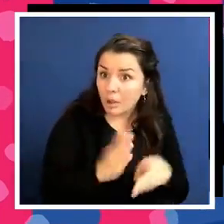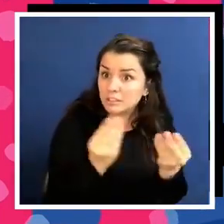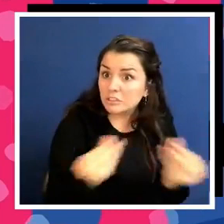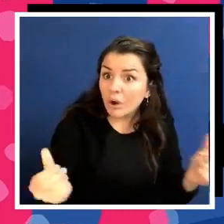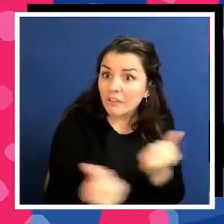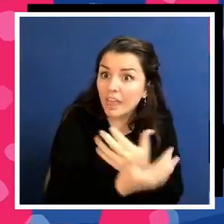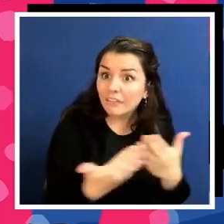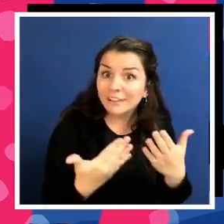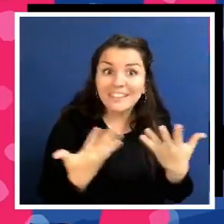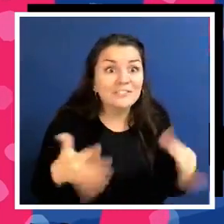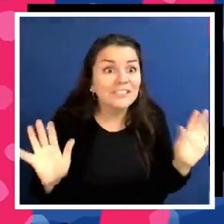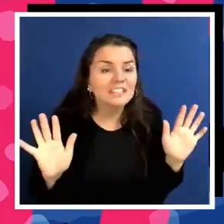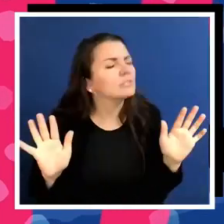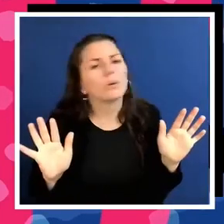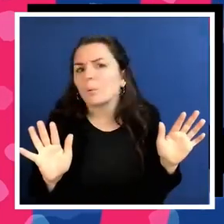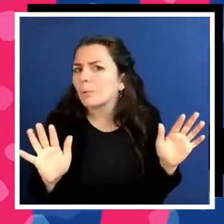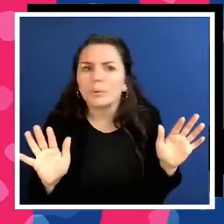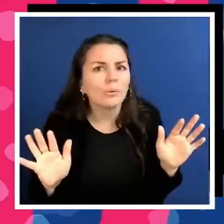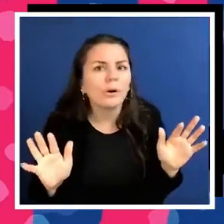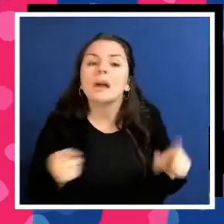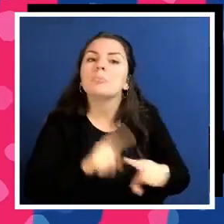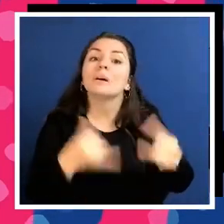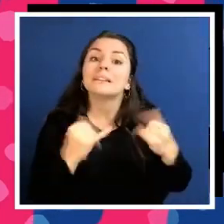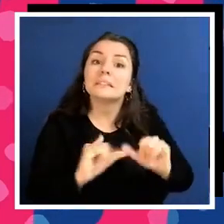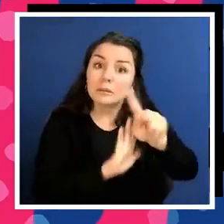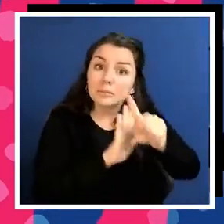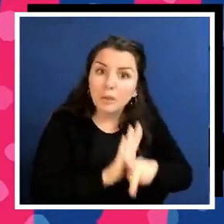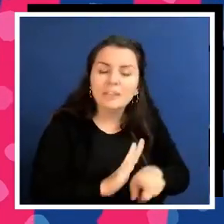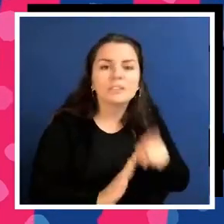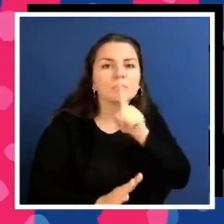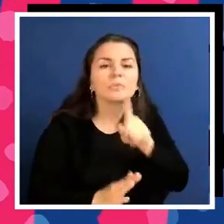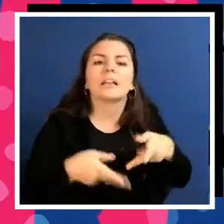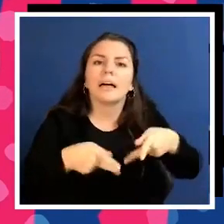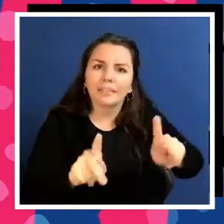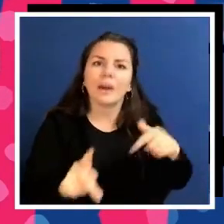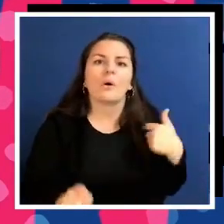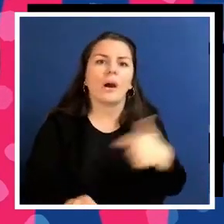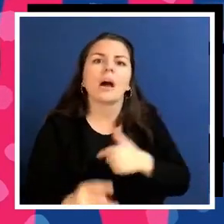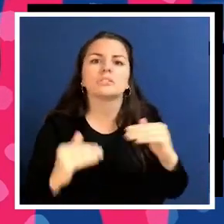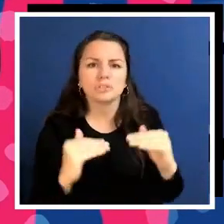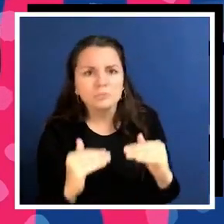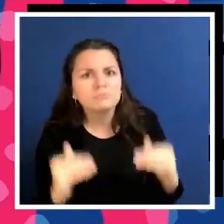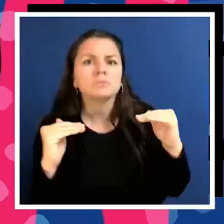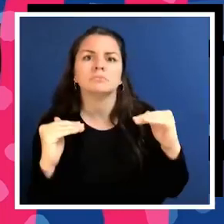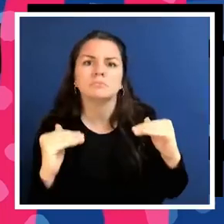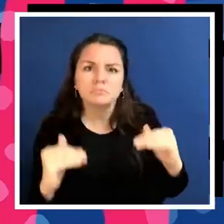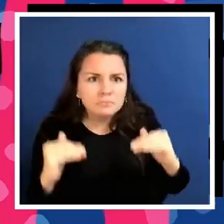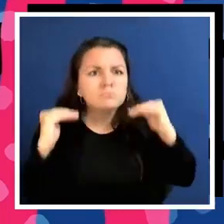ENGAGE. ALSO DEALING WITH THE LONG-TERM IMPACTS OF STRUCTURAL INEQUALITY.